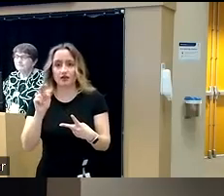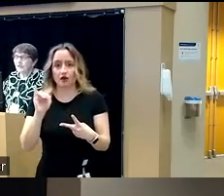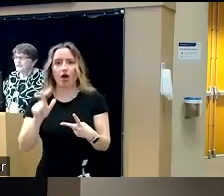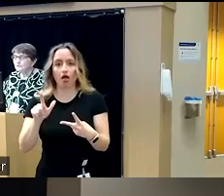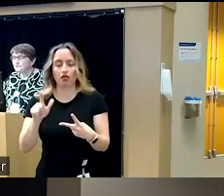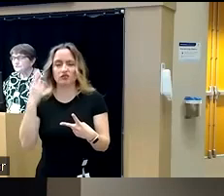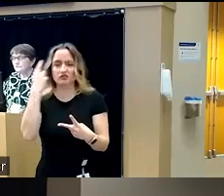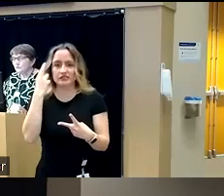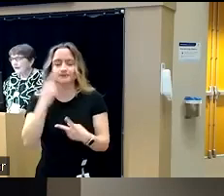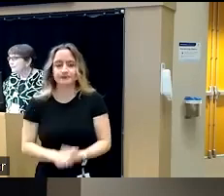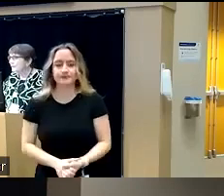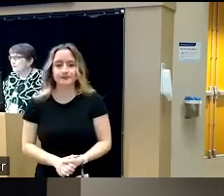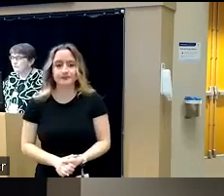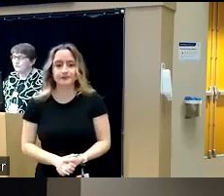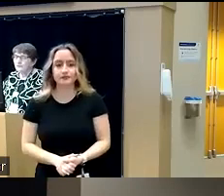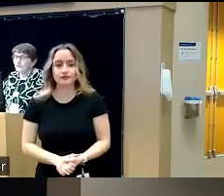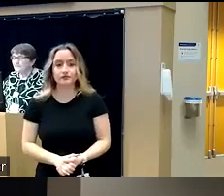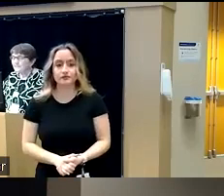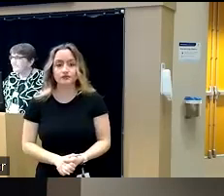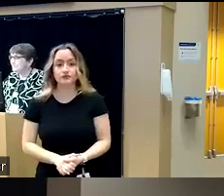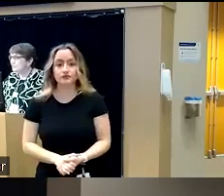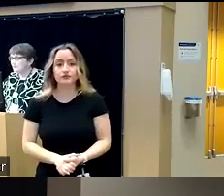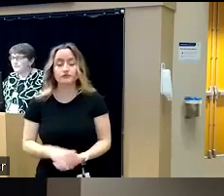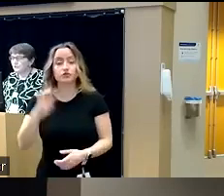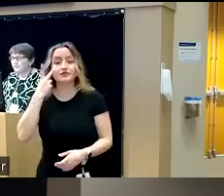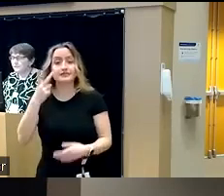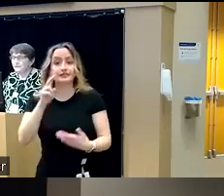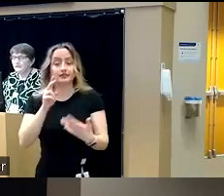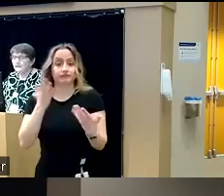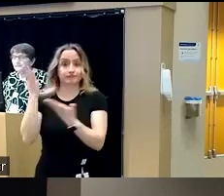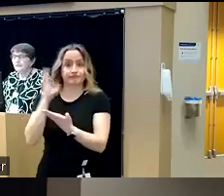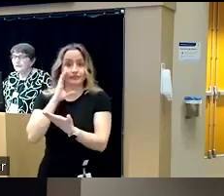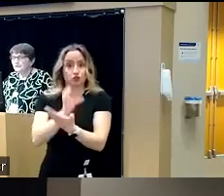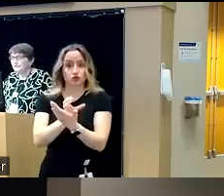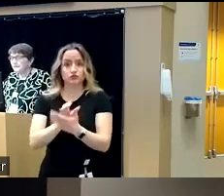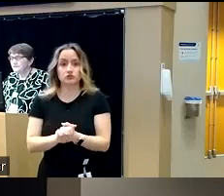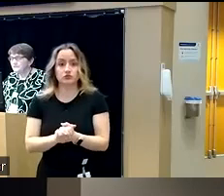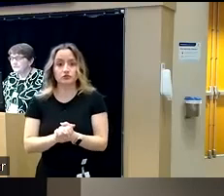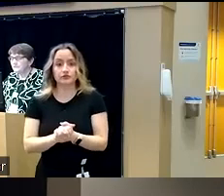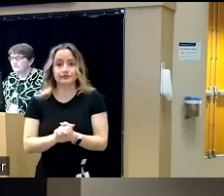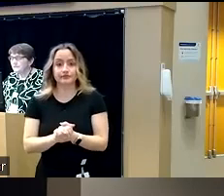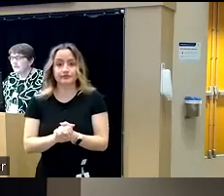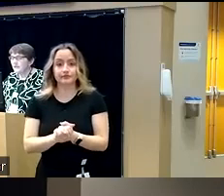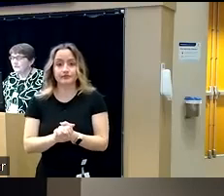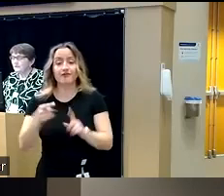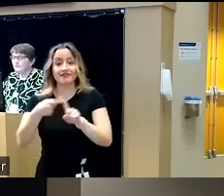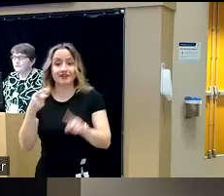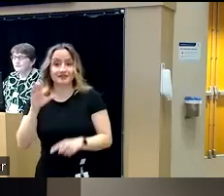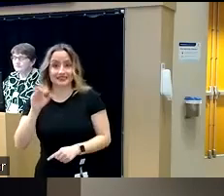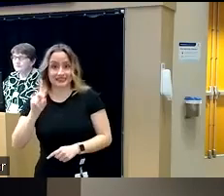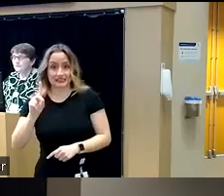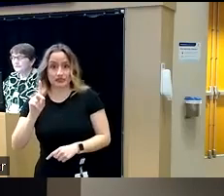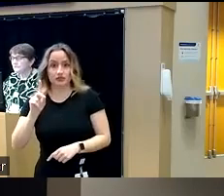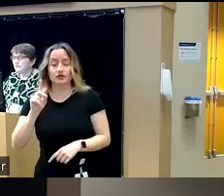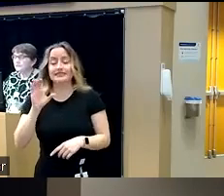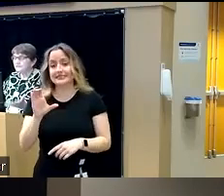um so this is a graph of unintentional injury done by the CDC and what they're saying is that